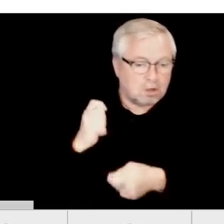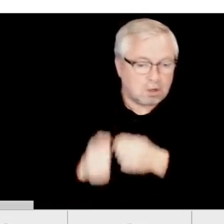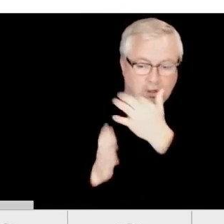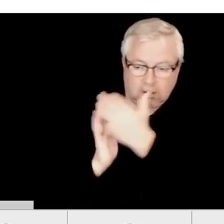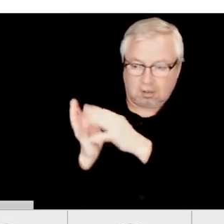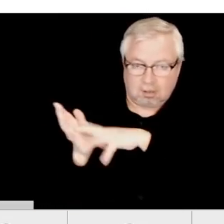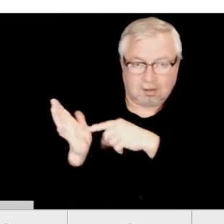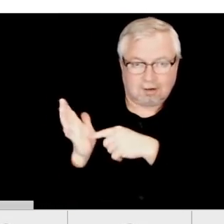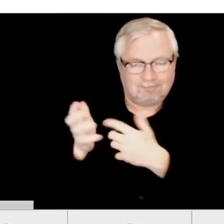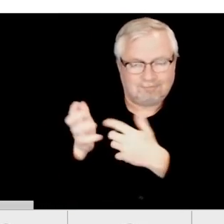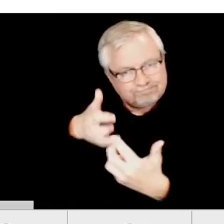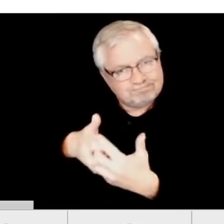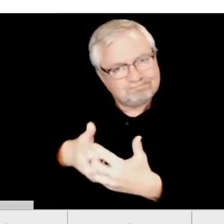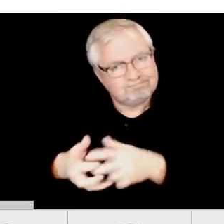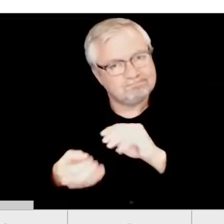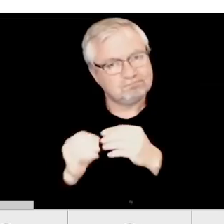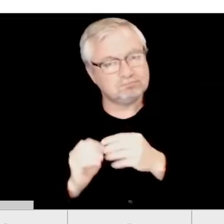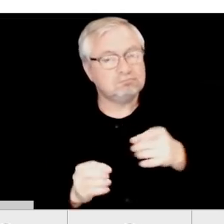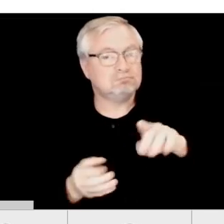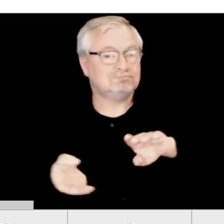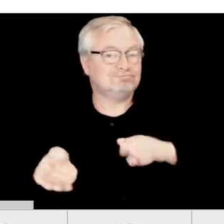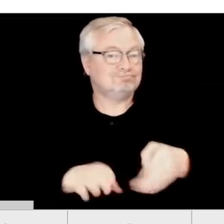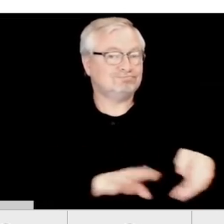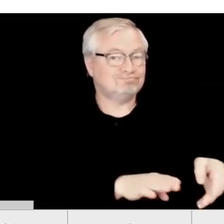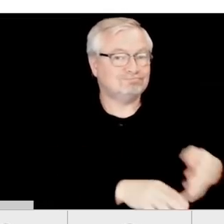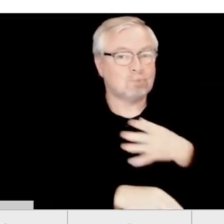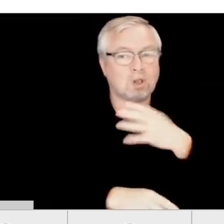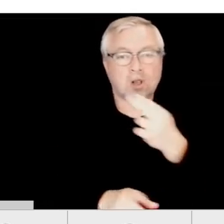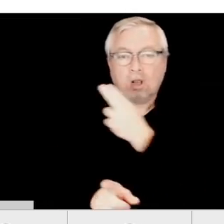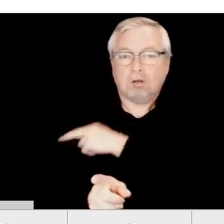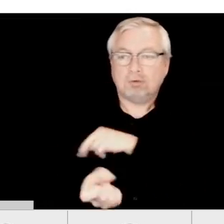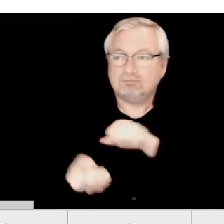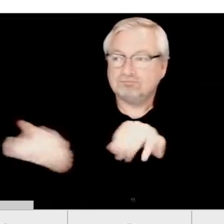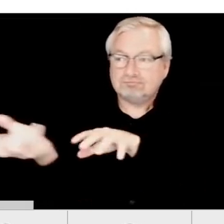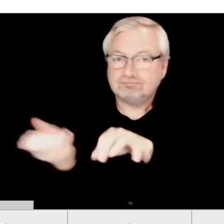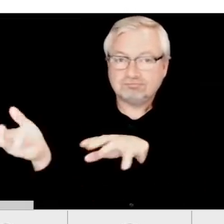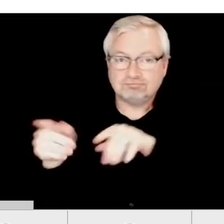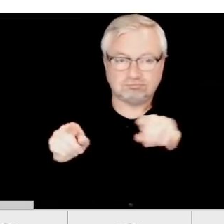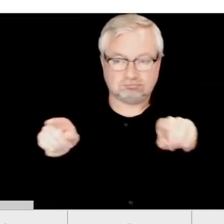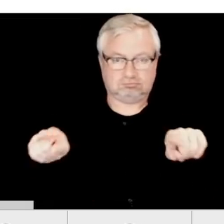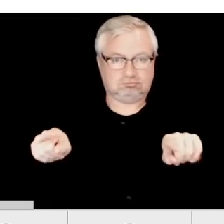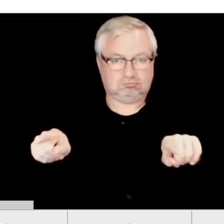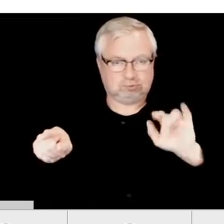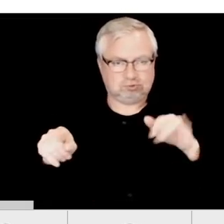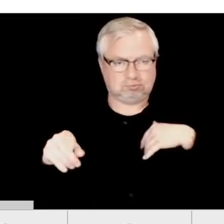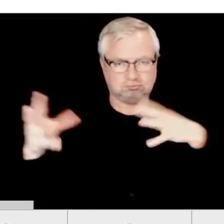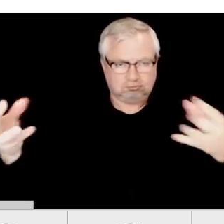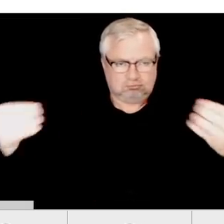hospitalizations and healthcare.